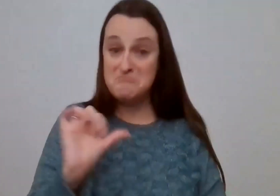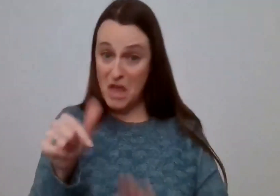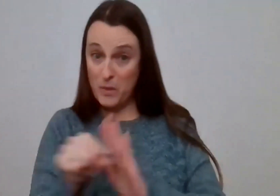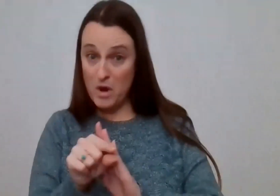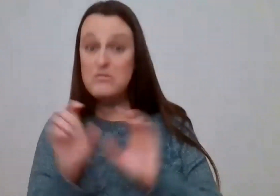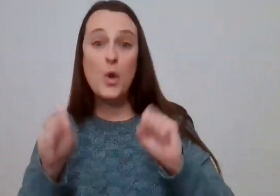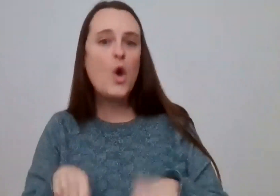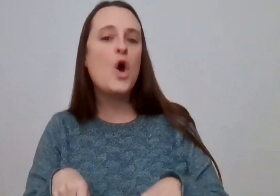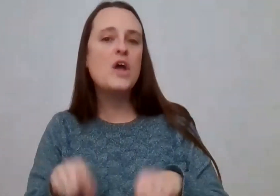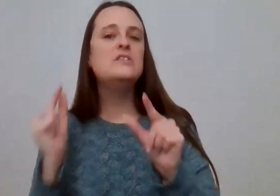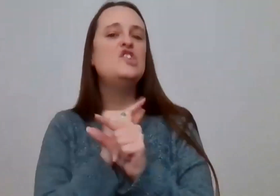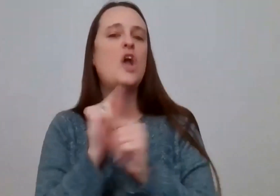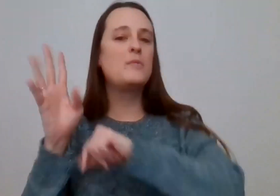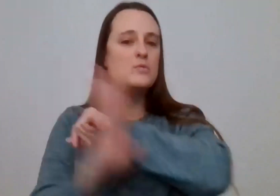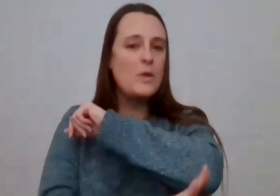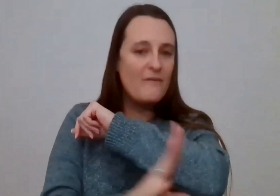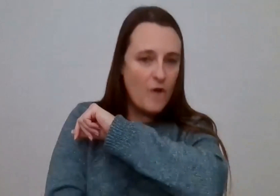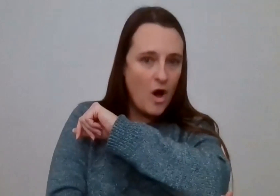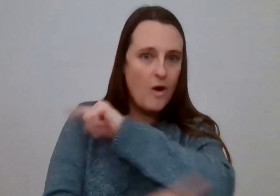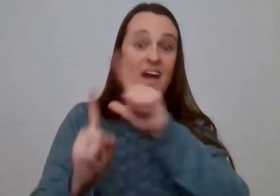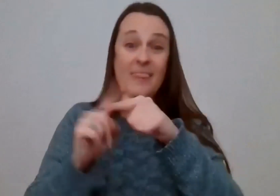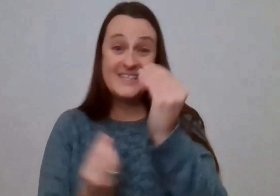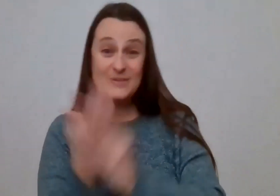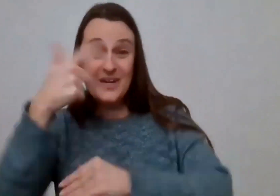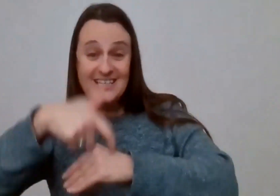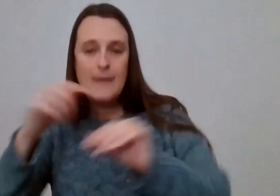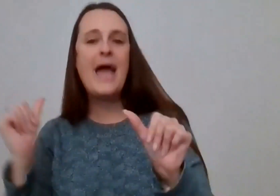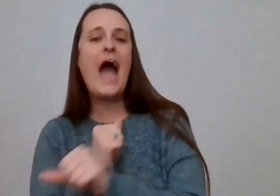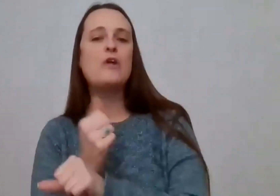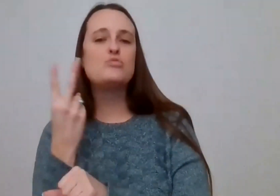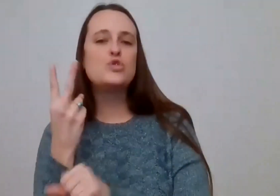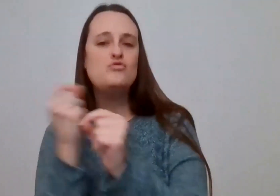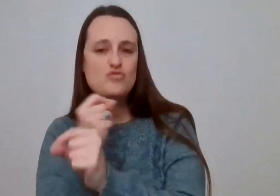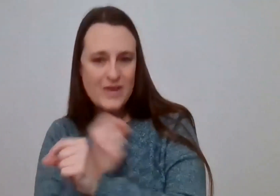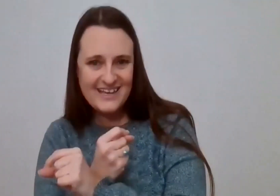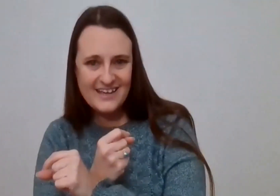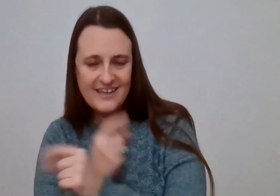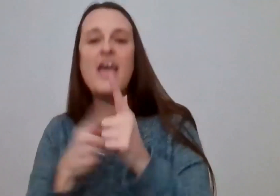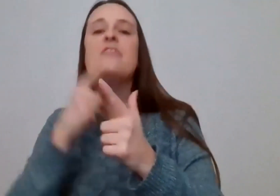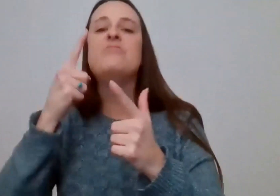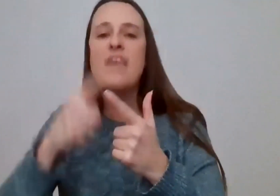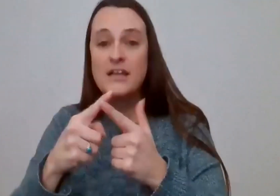and then take algebra to trig in the spring and then take math analysis pre-calculus as a junior